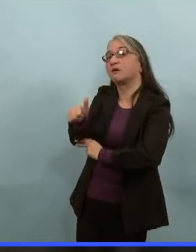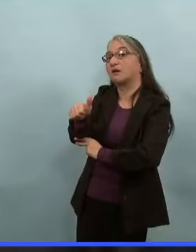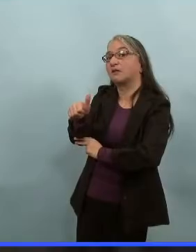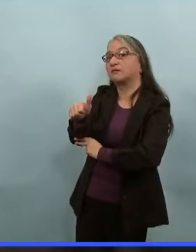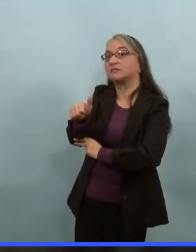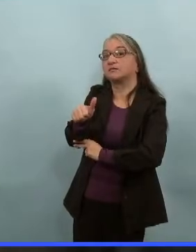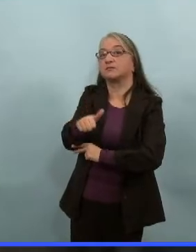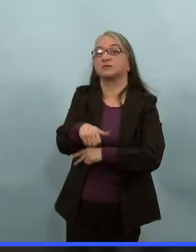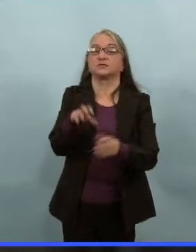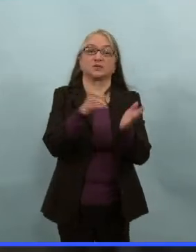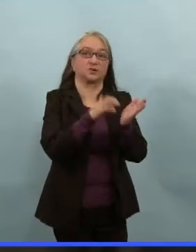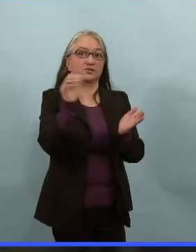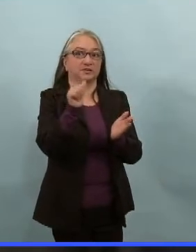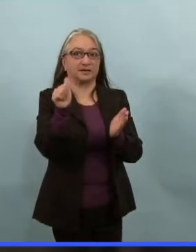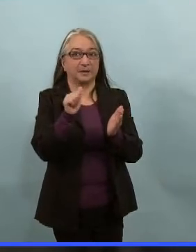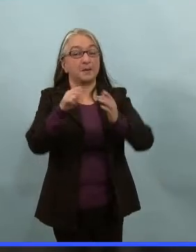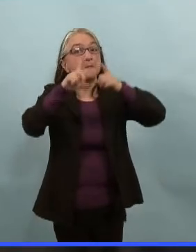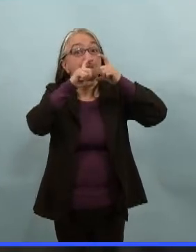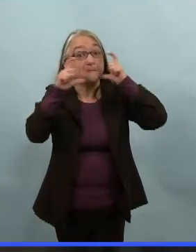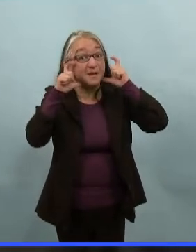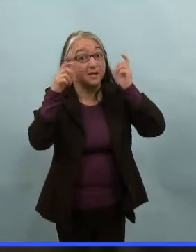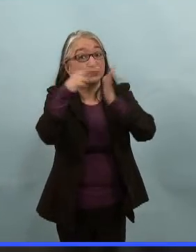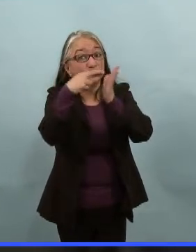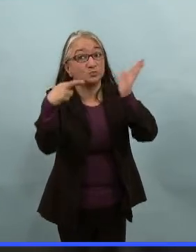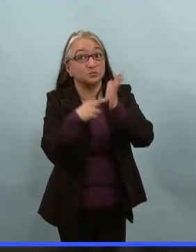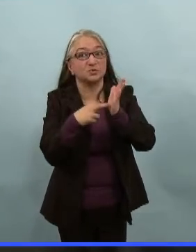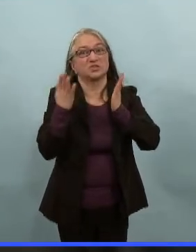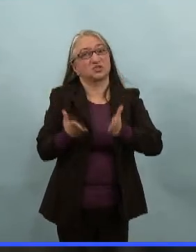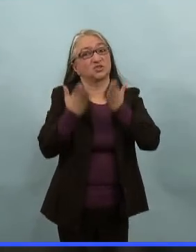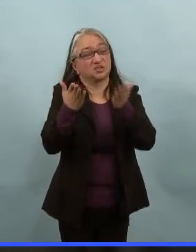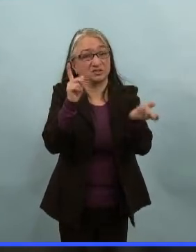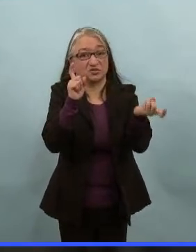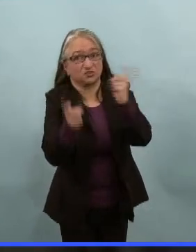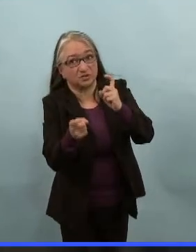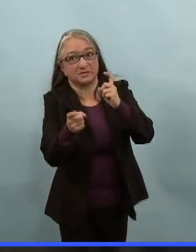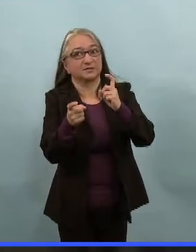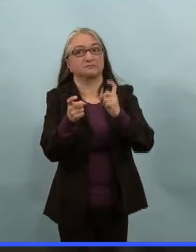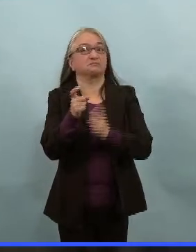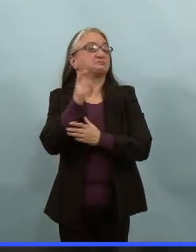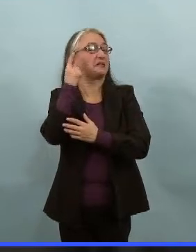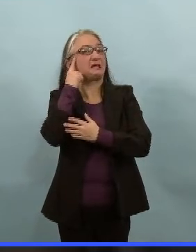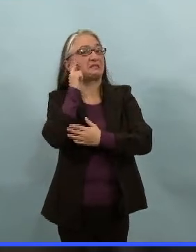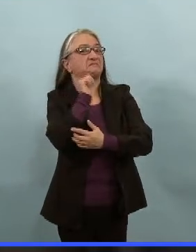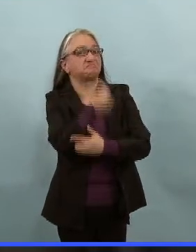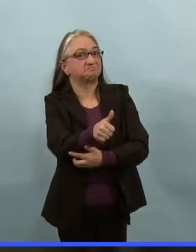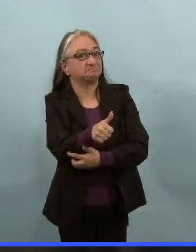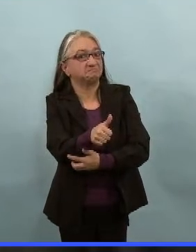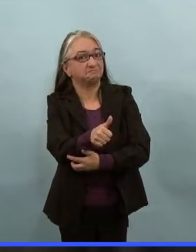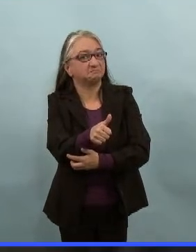rules or any recommendations for the masking so we continue to talk about wearing a a well-fitting